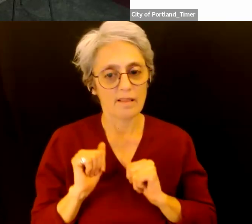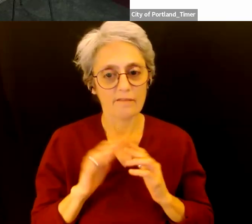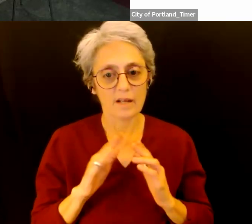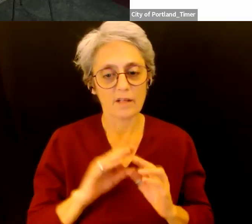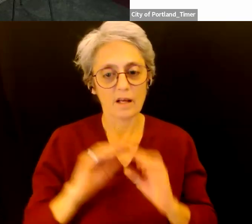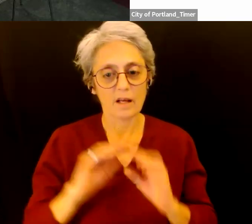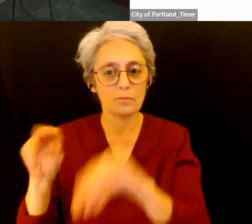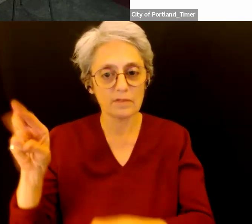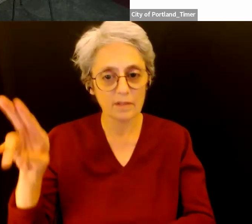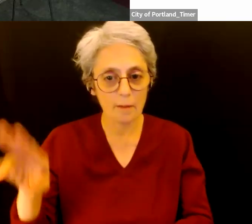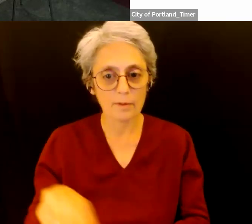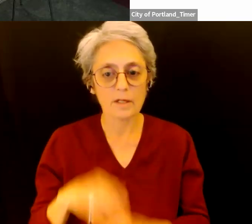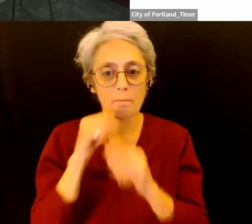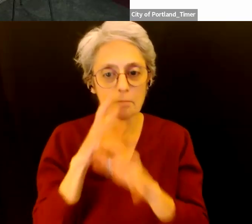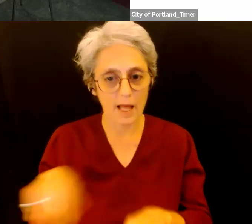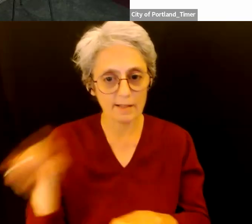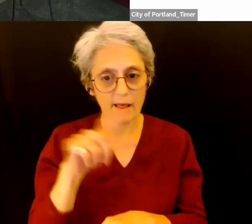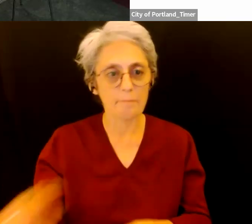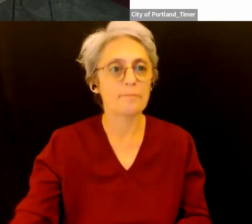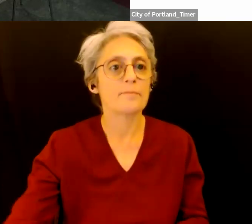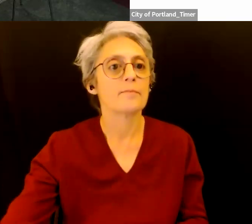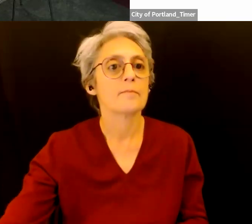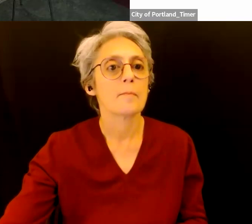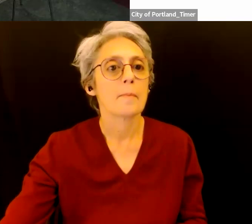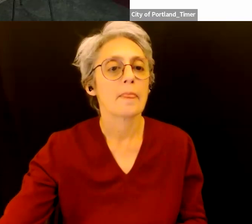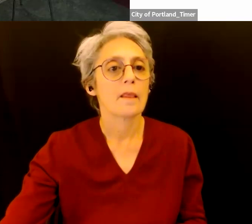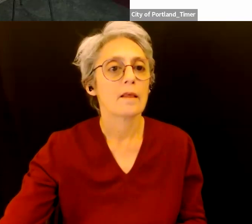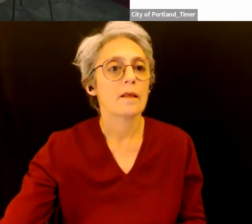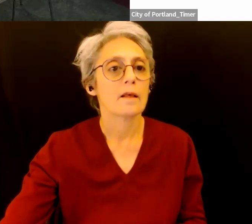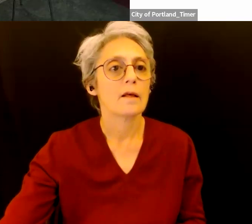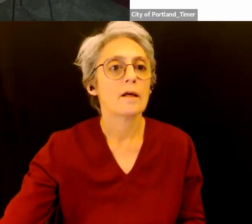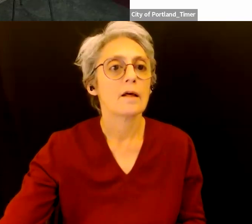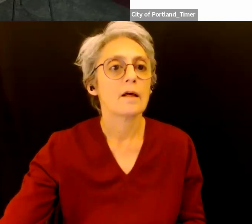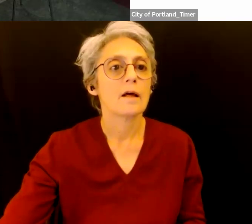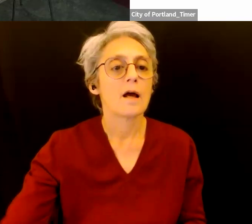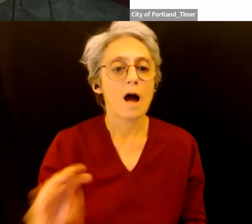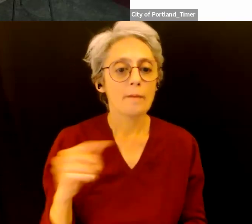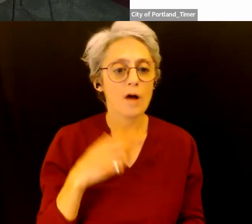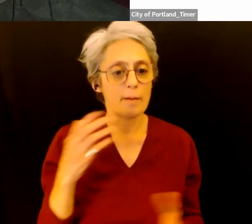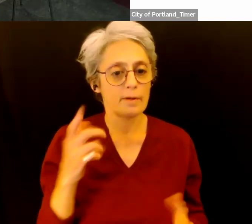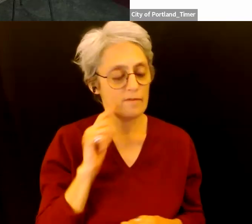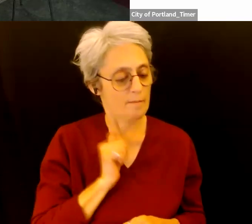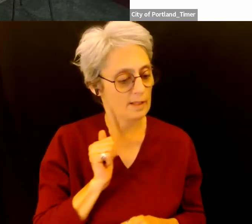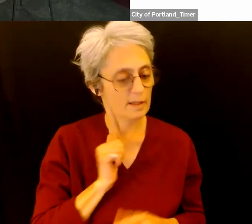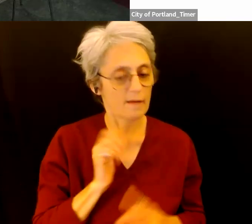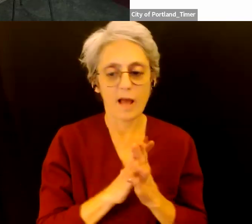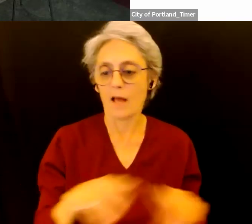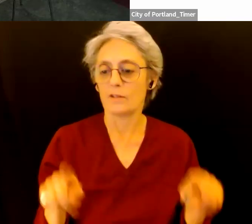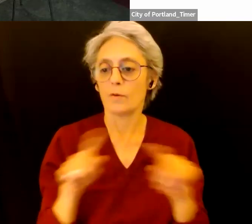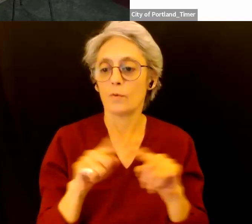Bless them. So I am here on my own behalf asking you that when you go through this impossible process.